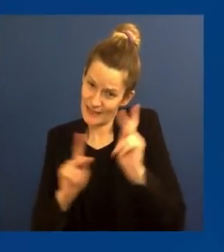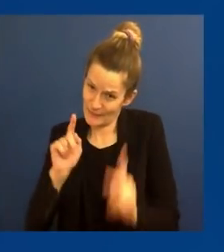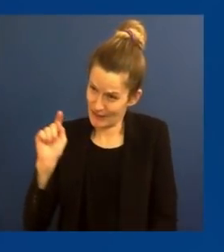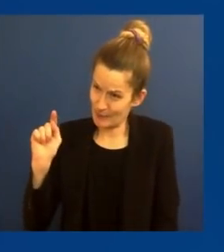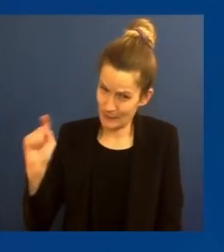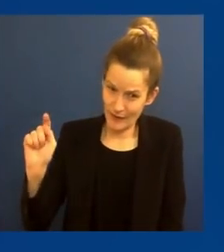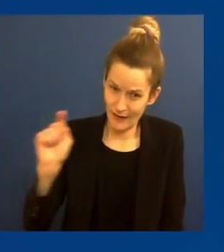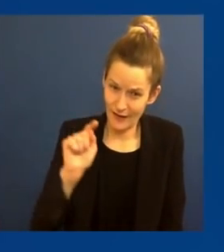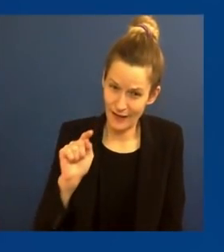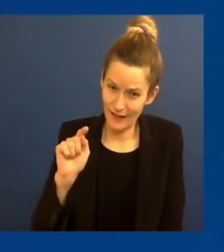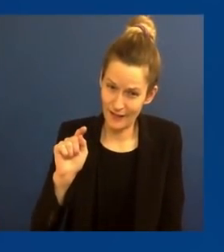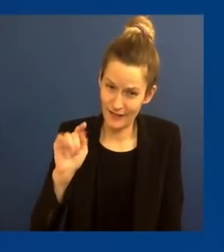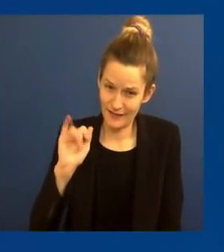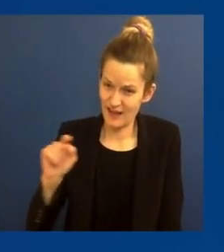And schools and businesses are open.